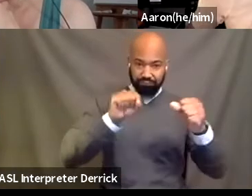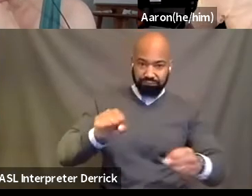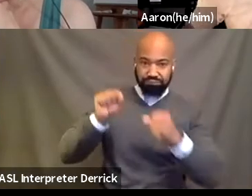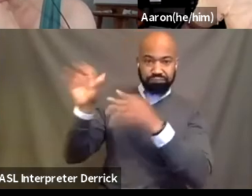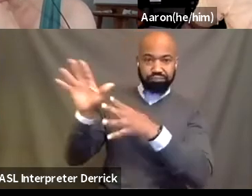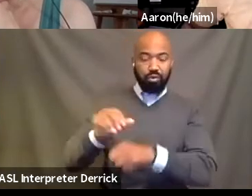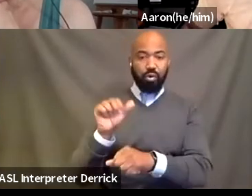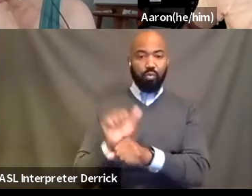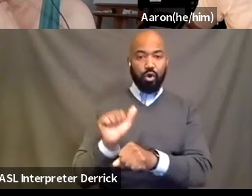Benjamin (they/them/elle): In terms of.